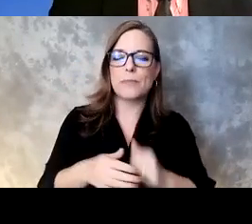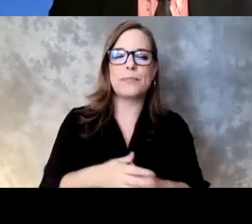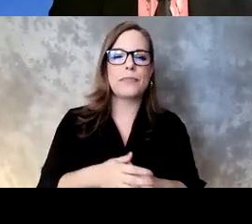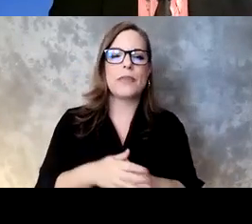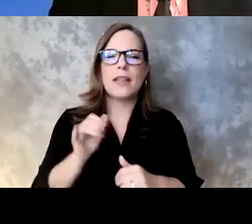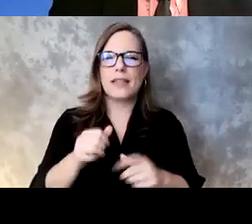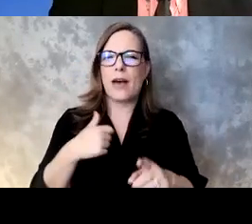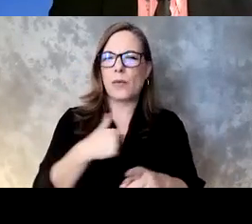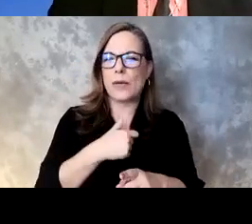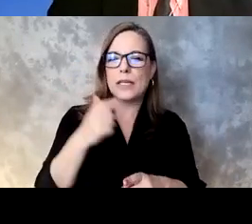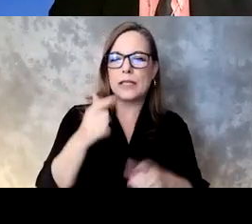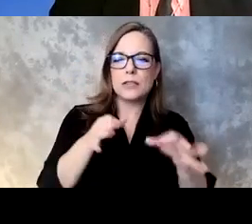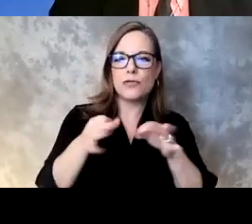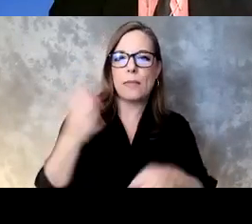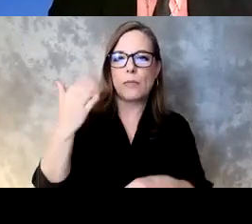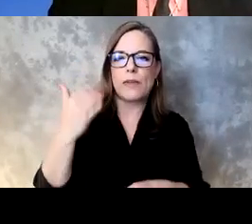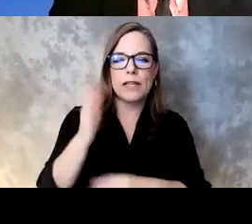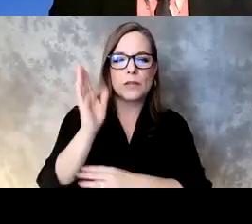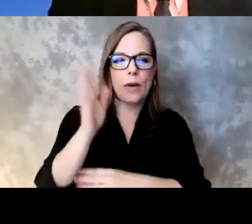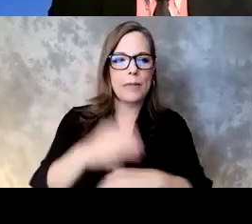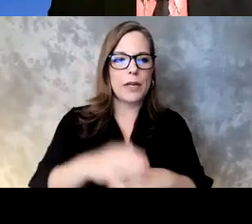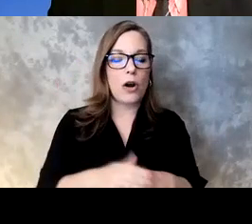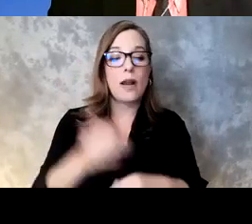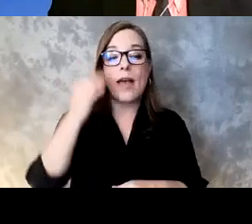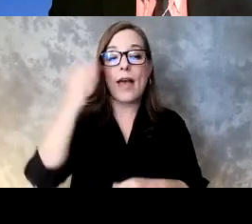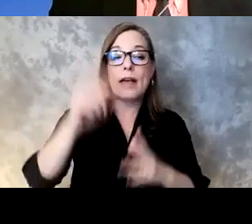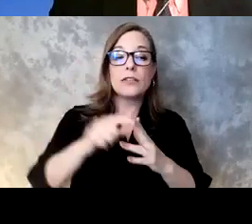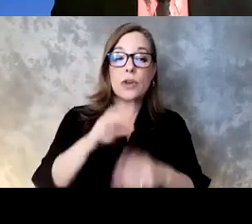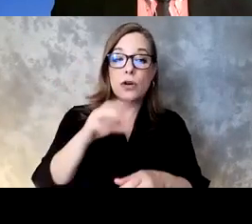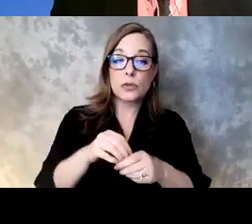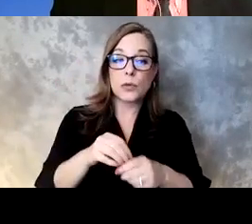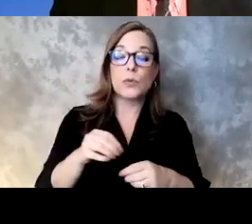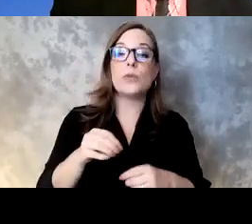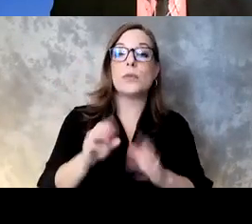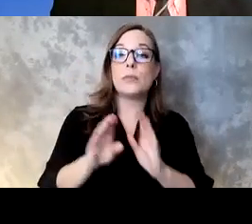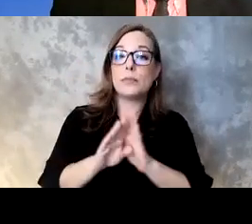Head Start grants include funding professional development and if braided could also benefit